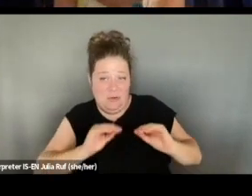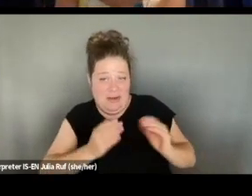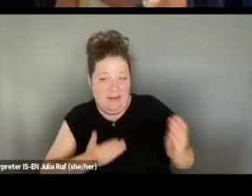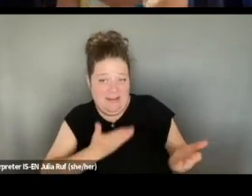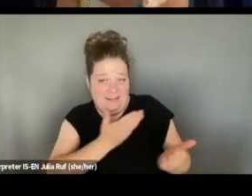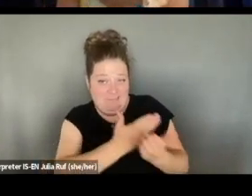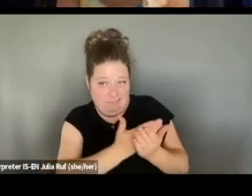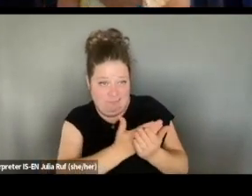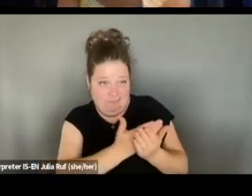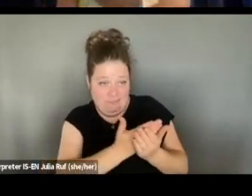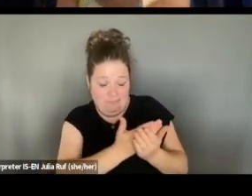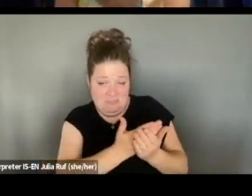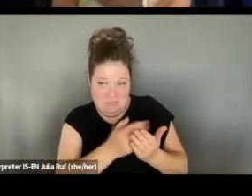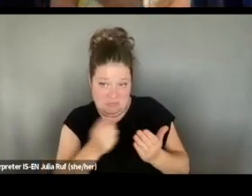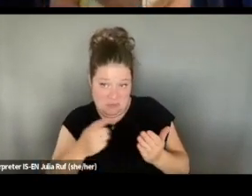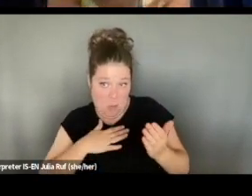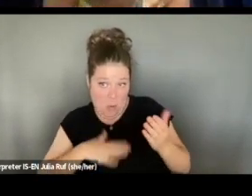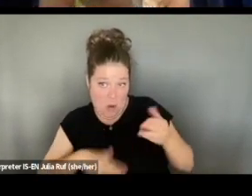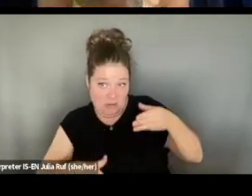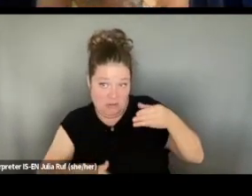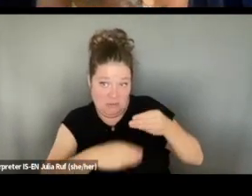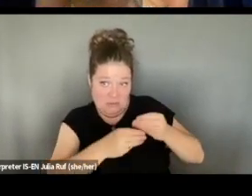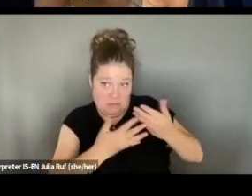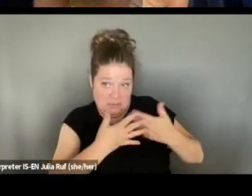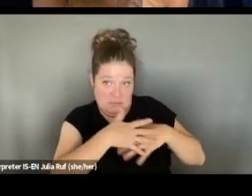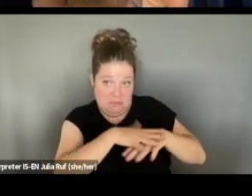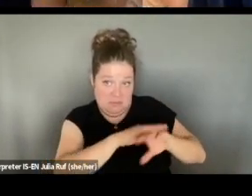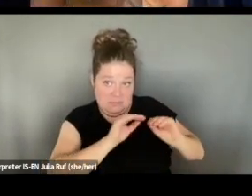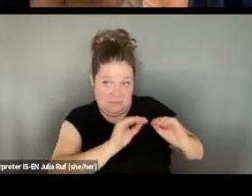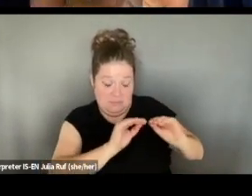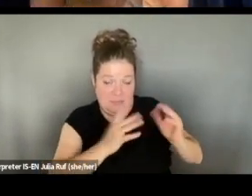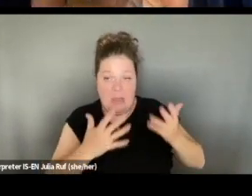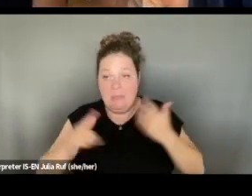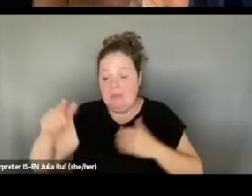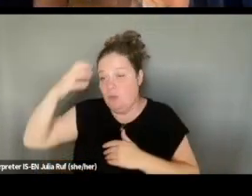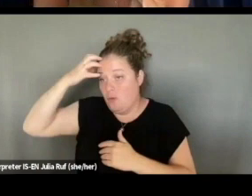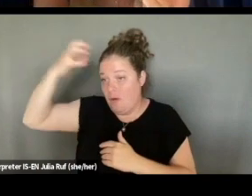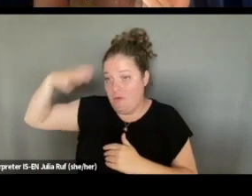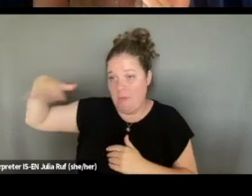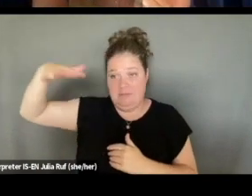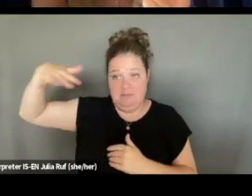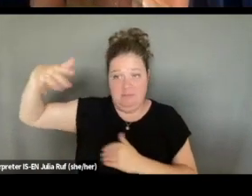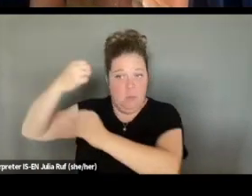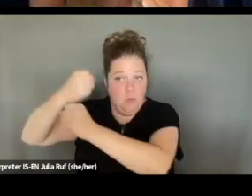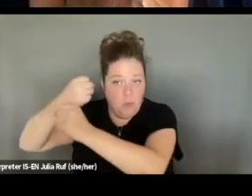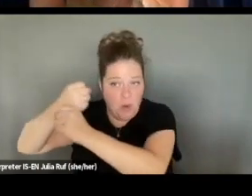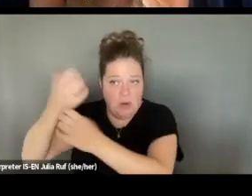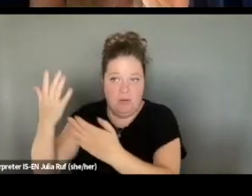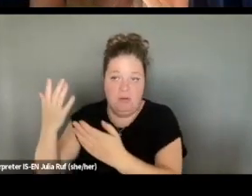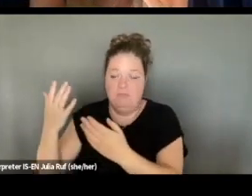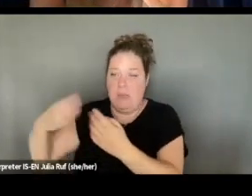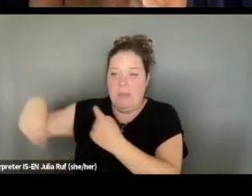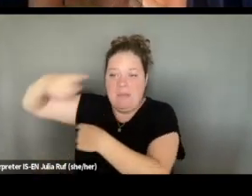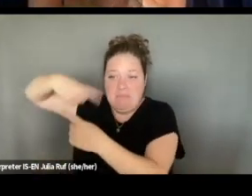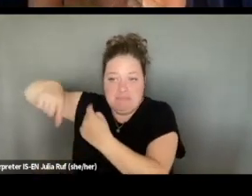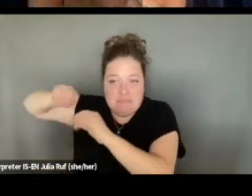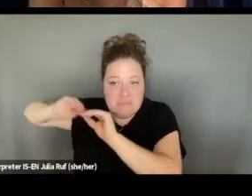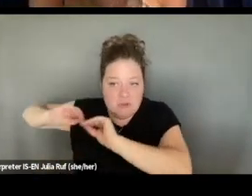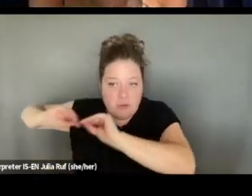Yes, no, or I'm not sure. So, this could also be, of course, if you are a public sector body and provide internal training maybe for